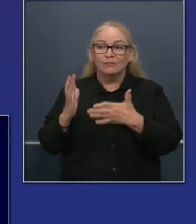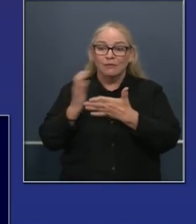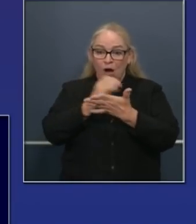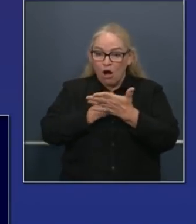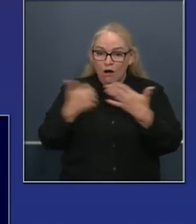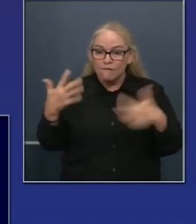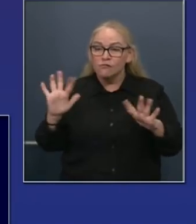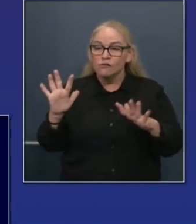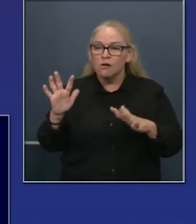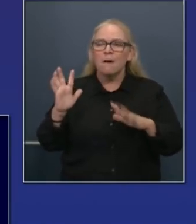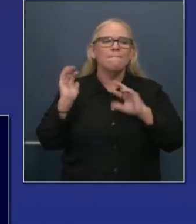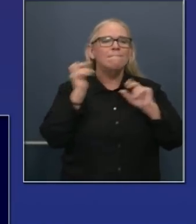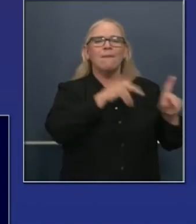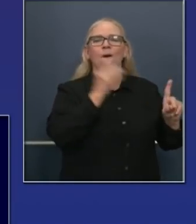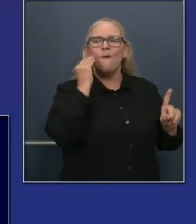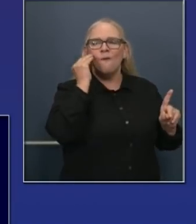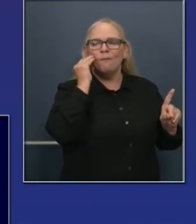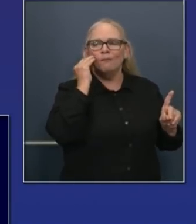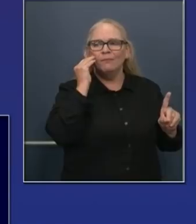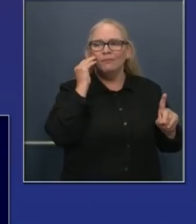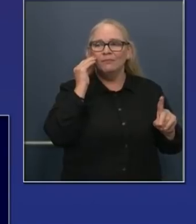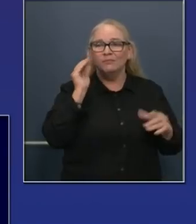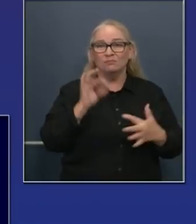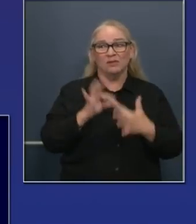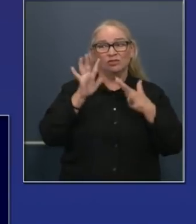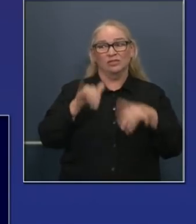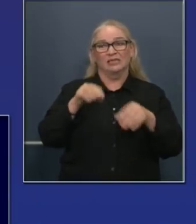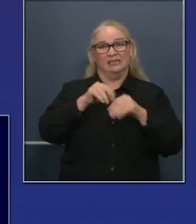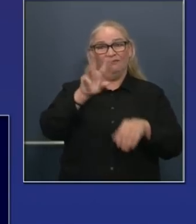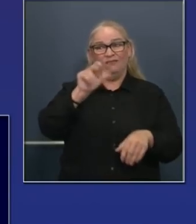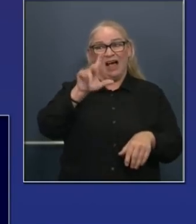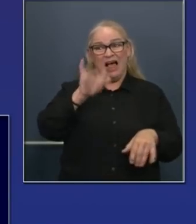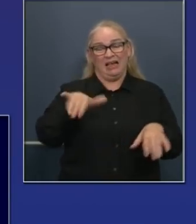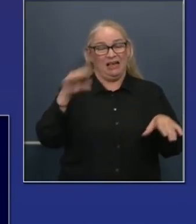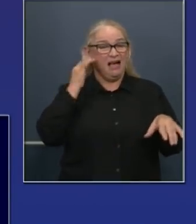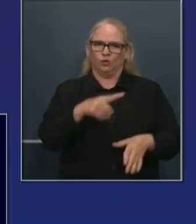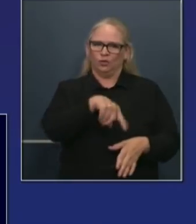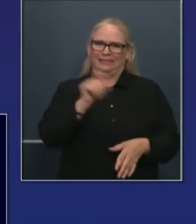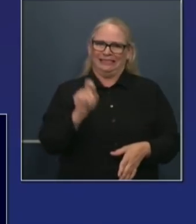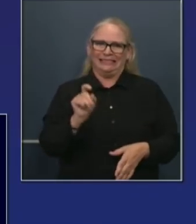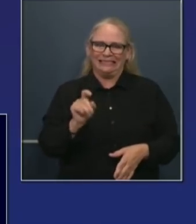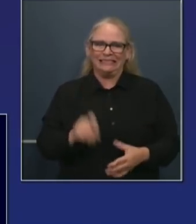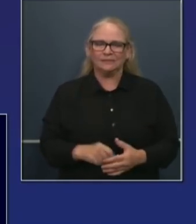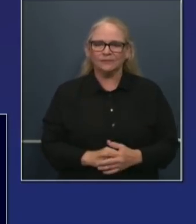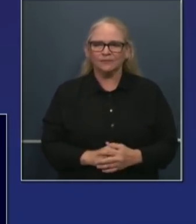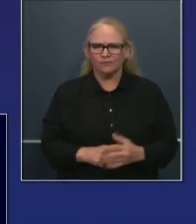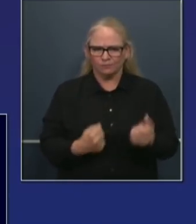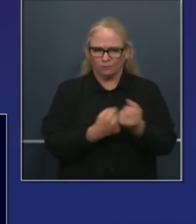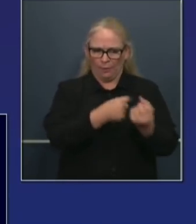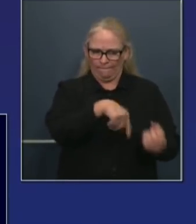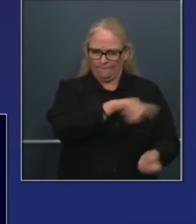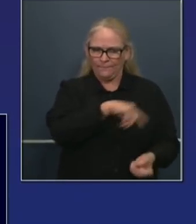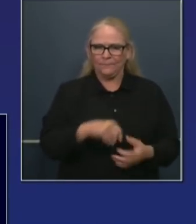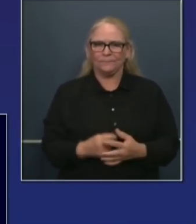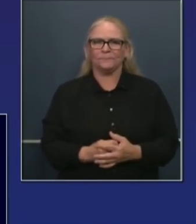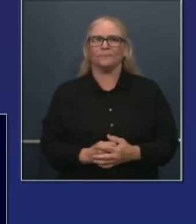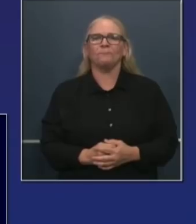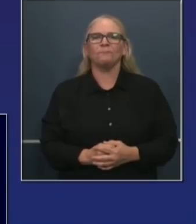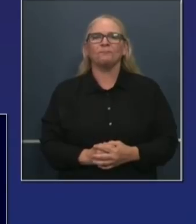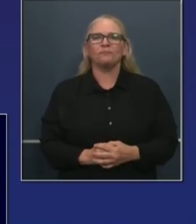6,000 CROP WORKERS THAT COME IN THE STATE AND SEASONAL WORK FORCE AND INCREASINGLY NOW ON THE CALIFORNIA CENTRAL COAST